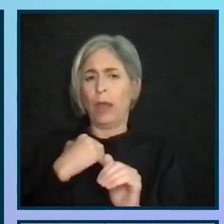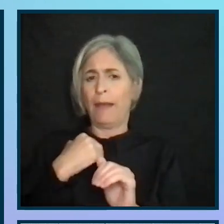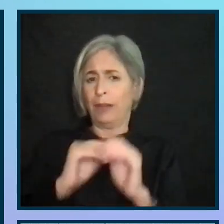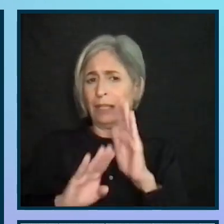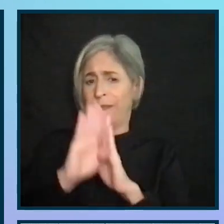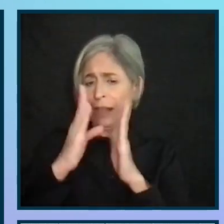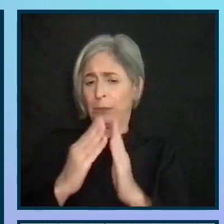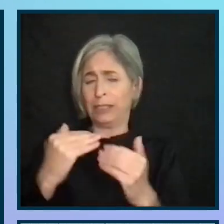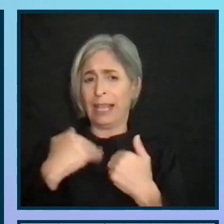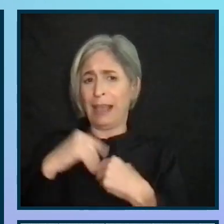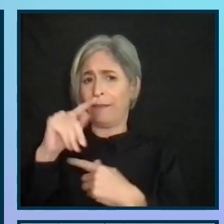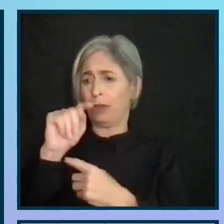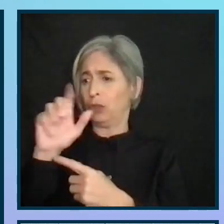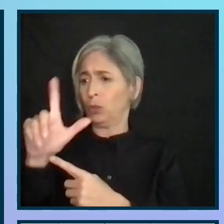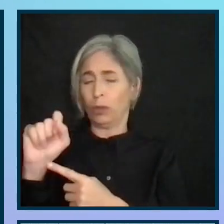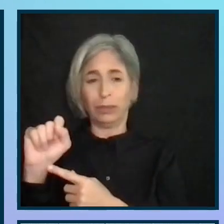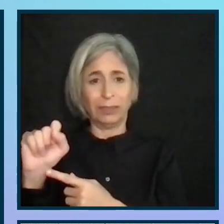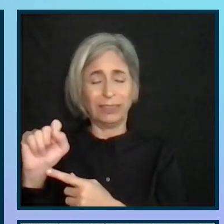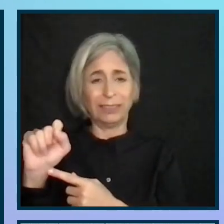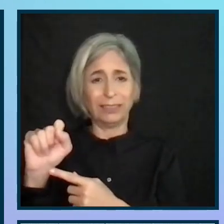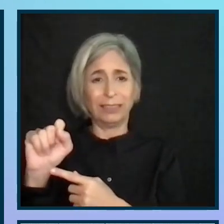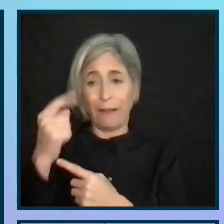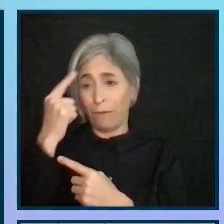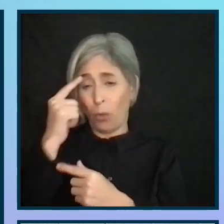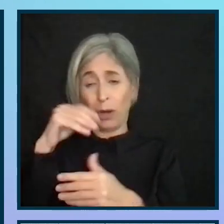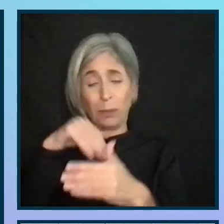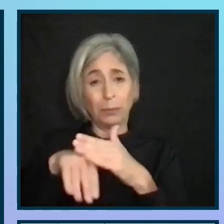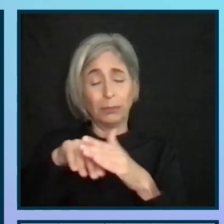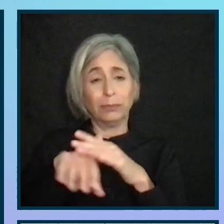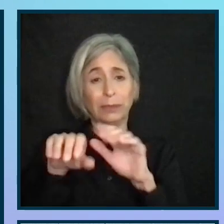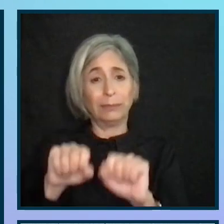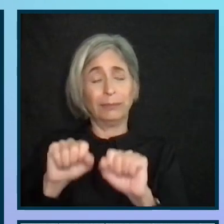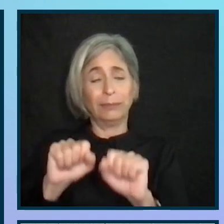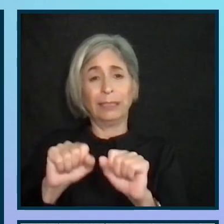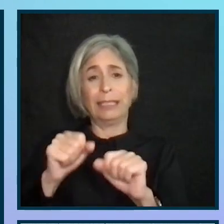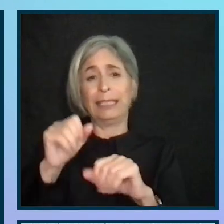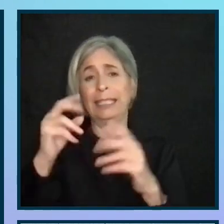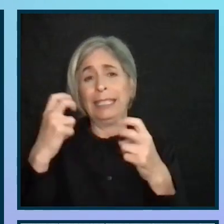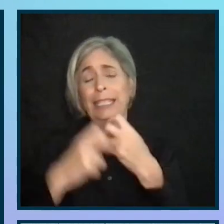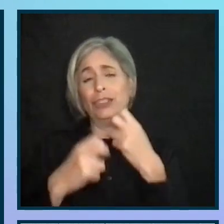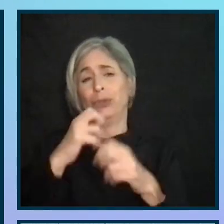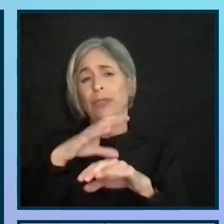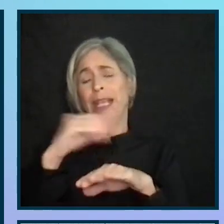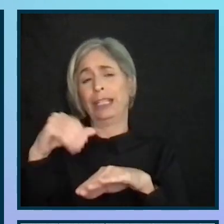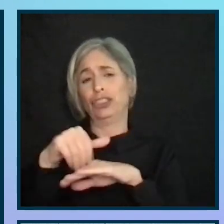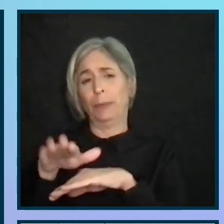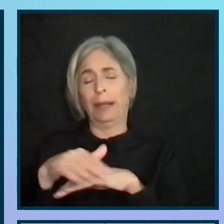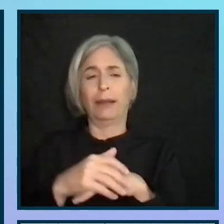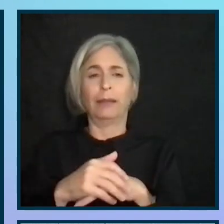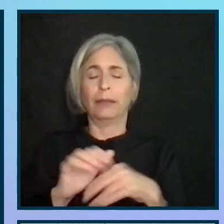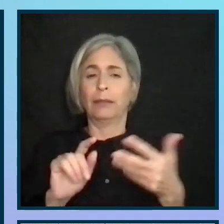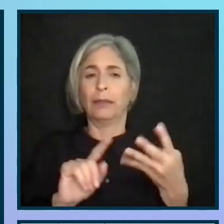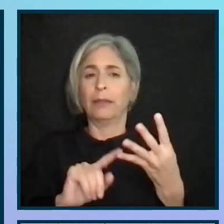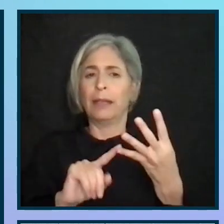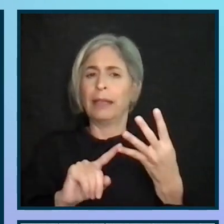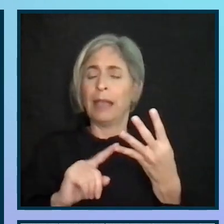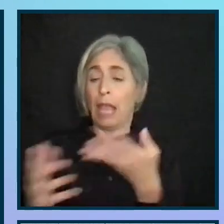so that they can prevent accessibility issues from shipping. Create, gather, and report the metrics that are gonna be used